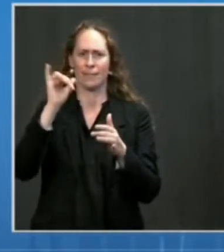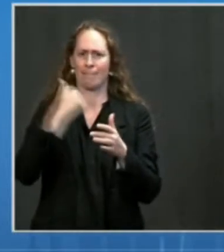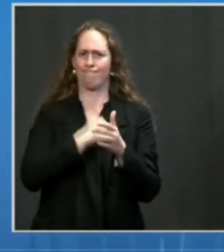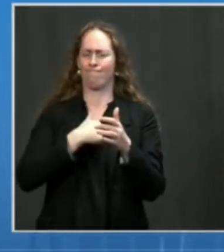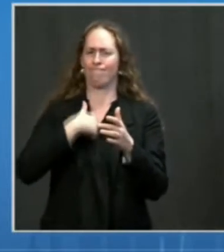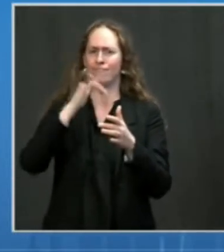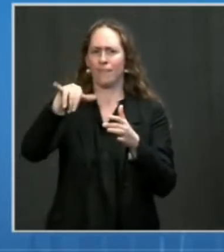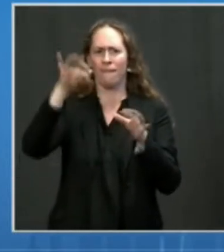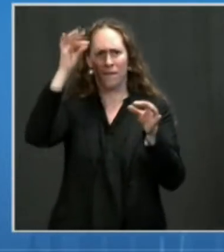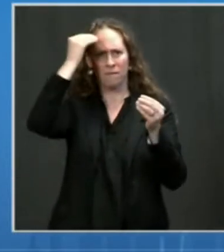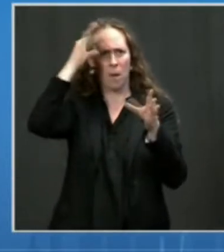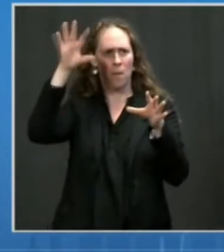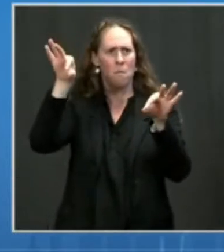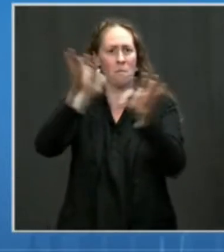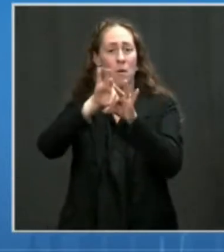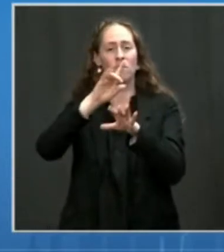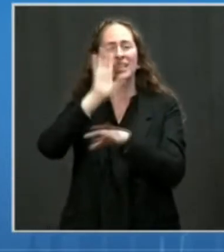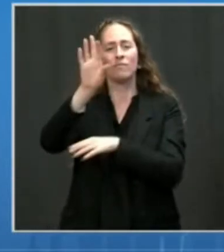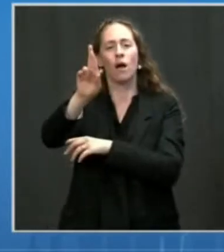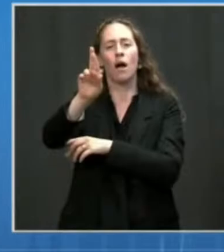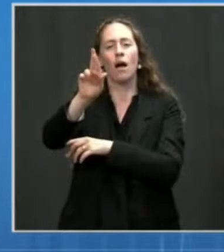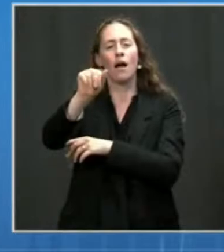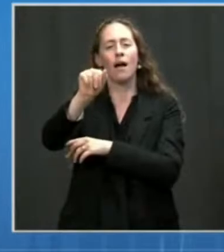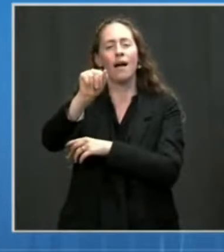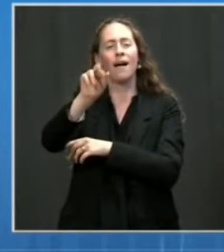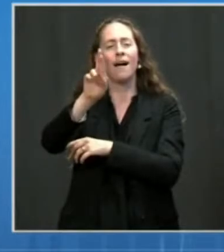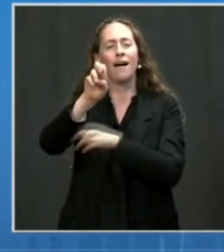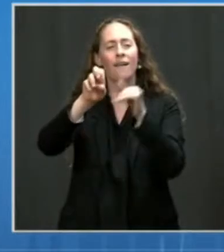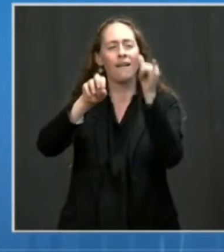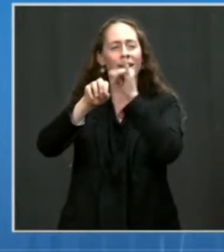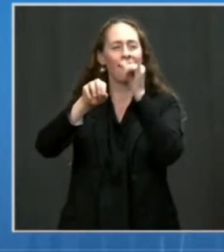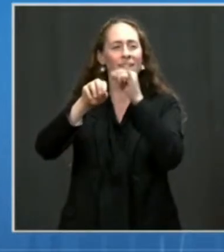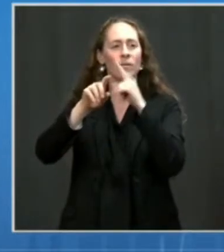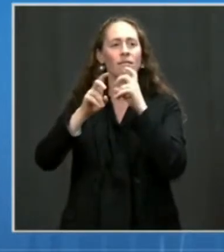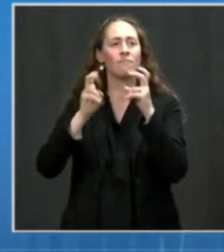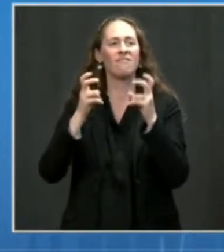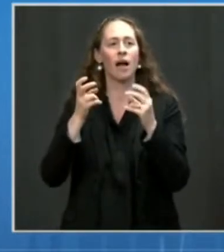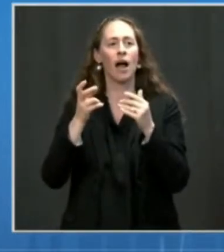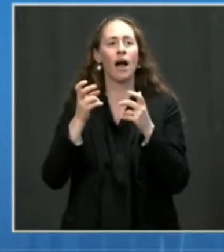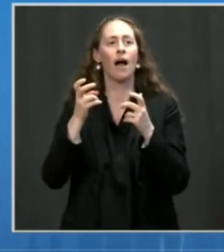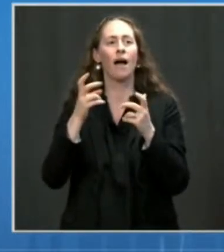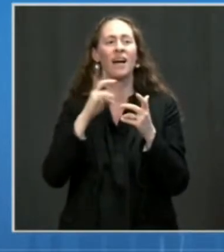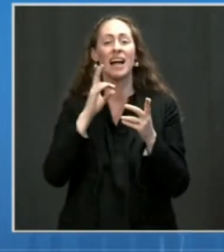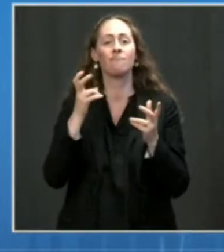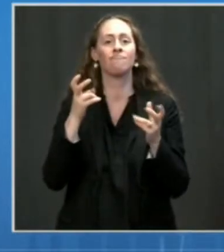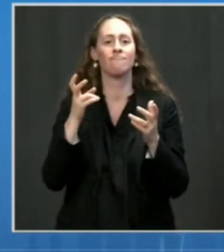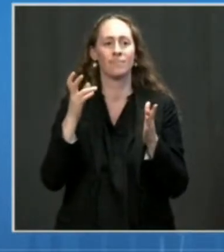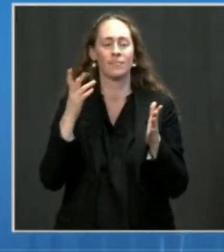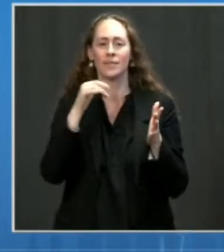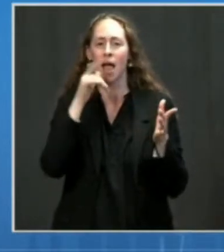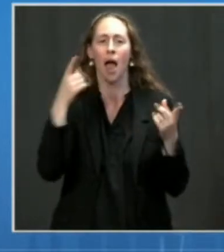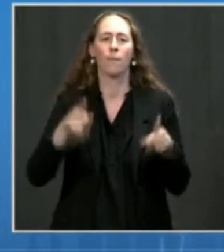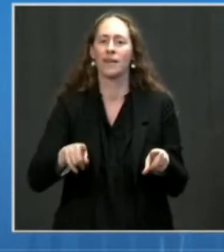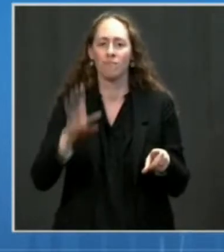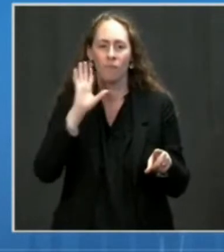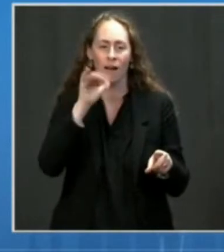SO I'M SORRY THAT WAS LEFT OUT. THE BOTTOM LINE IS THEY ARE